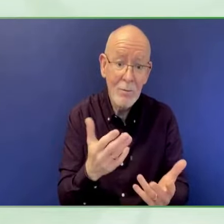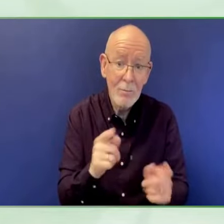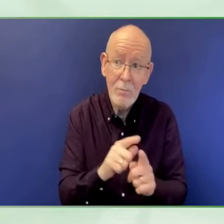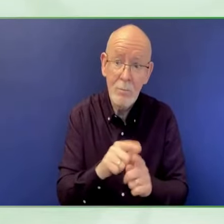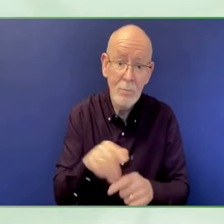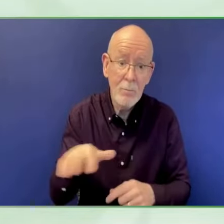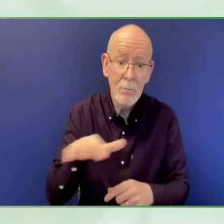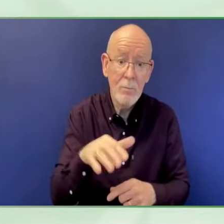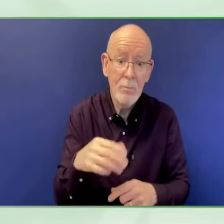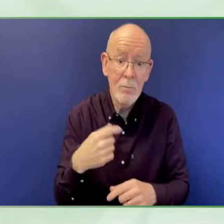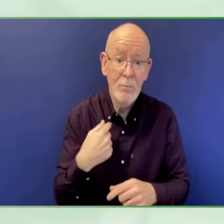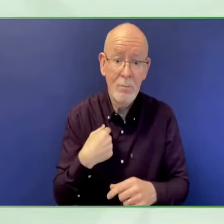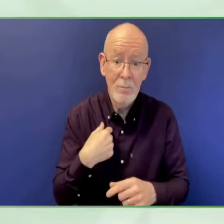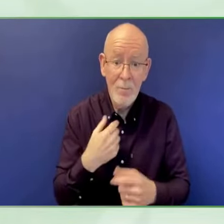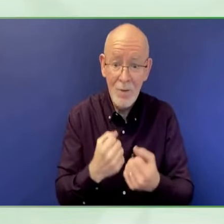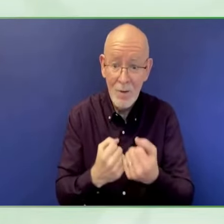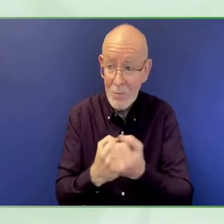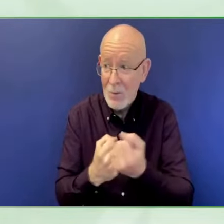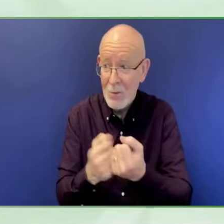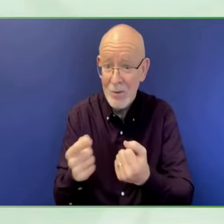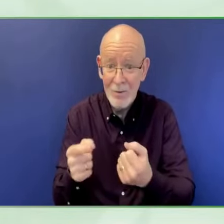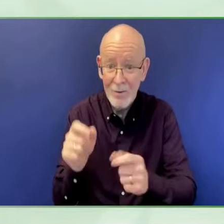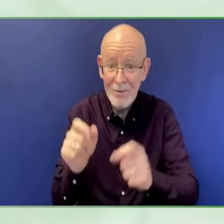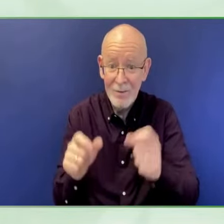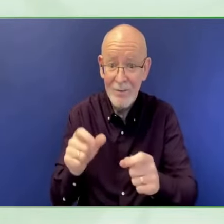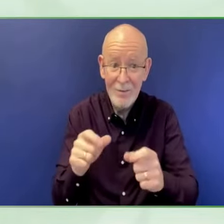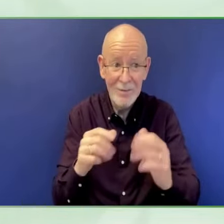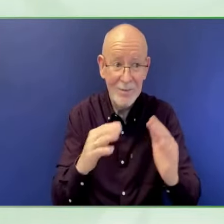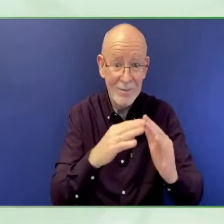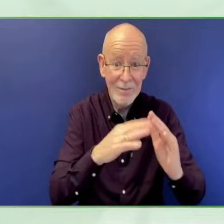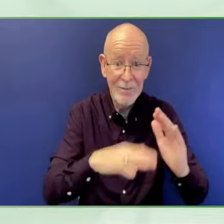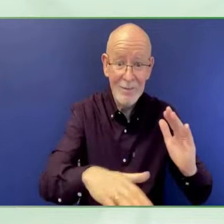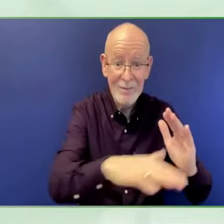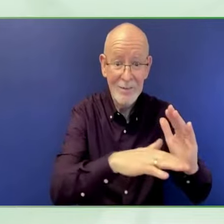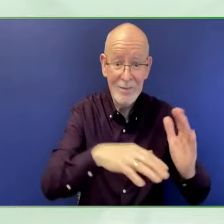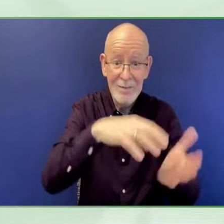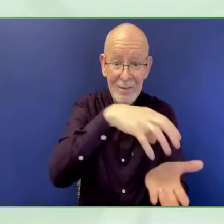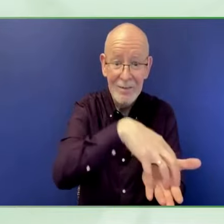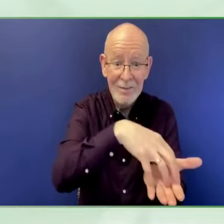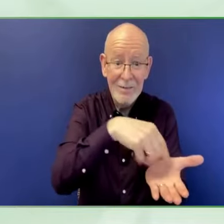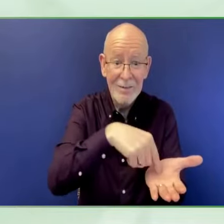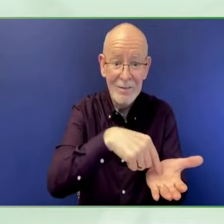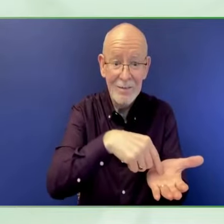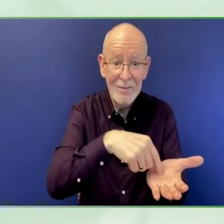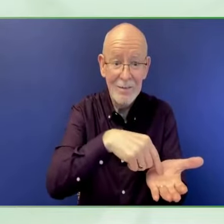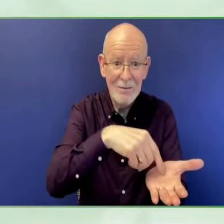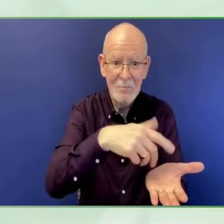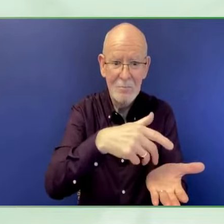periphery, an Arab village, a religious community.